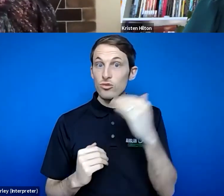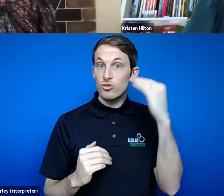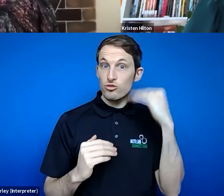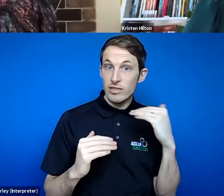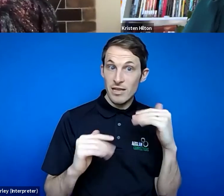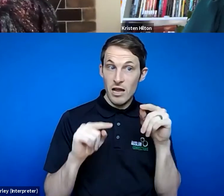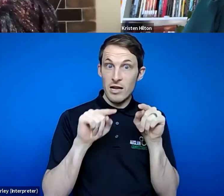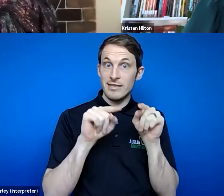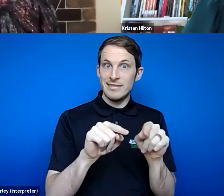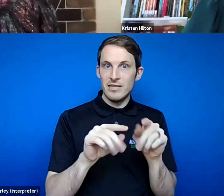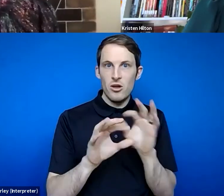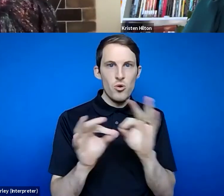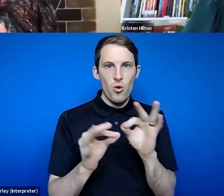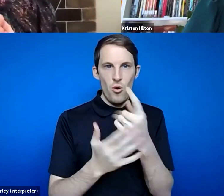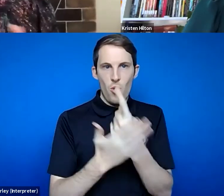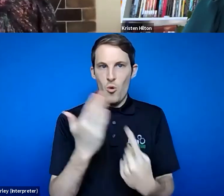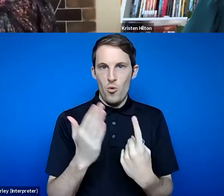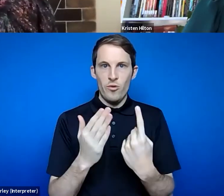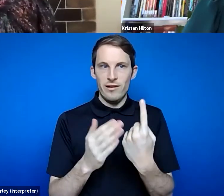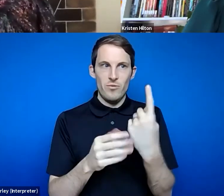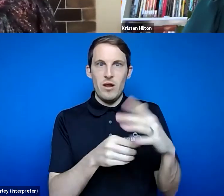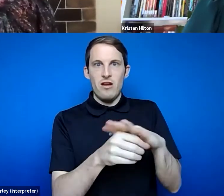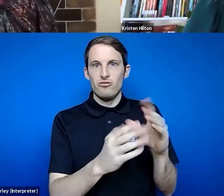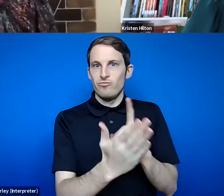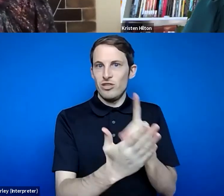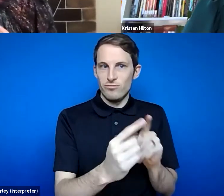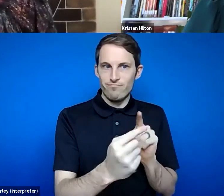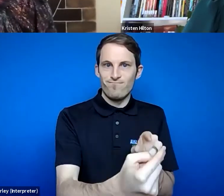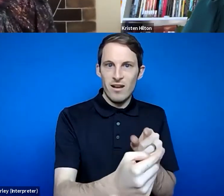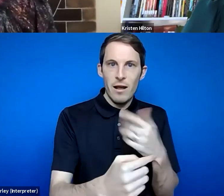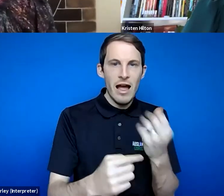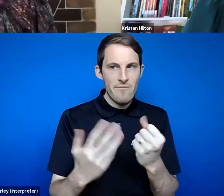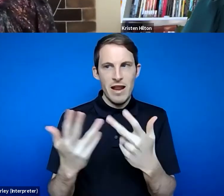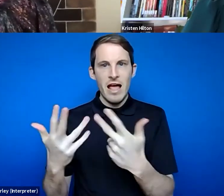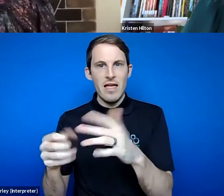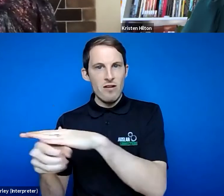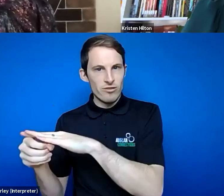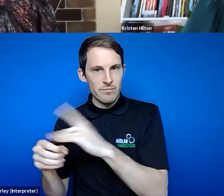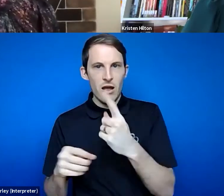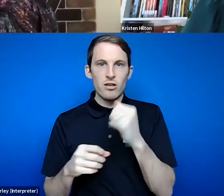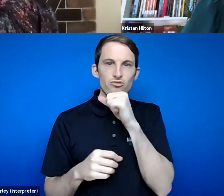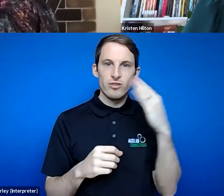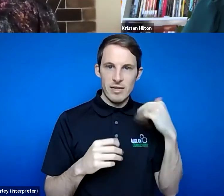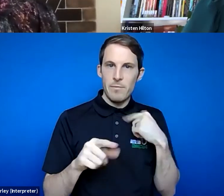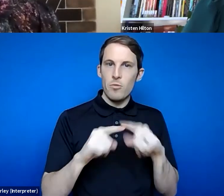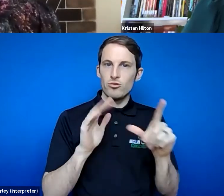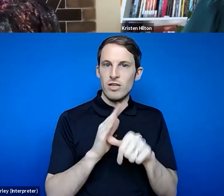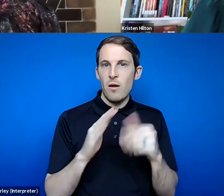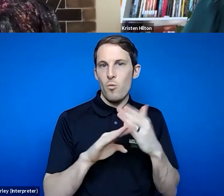on which people are discriminated against. There are many others, but gender is the one that I spend most of my time working on now.